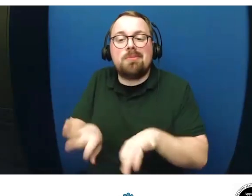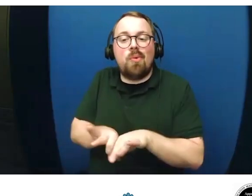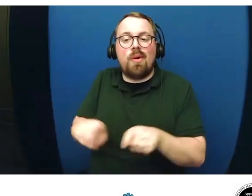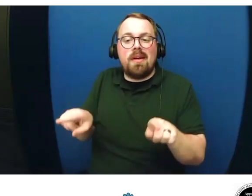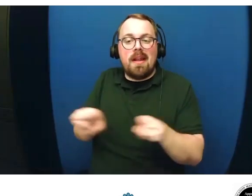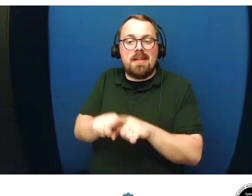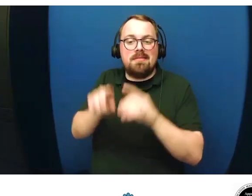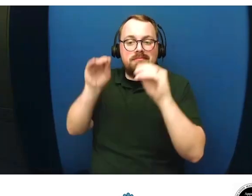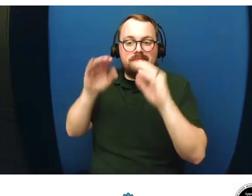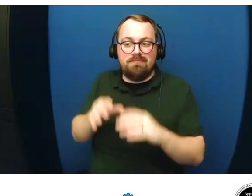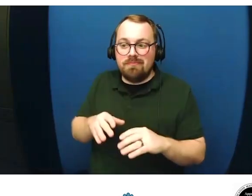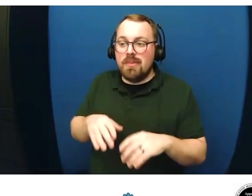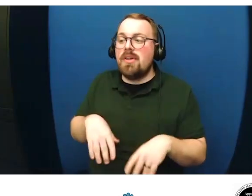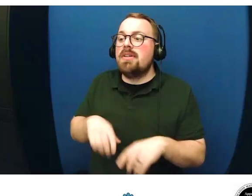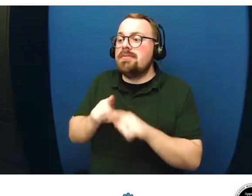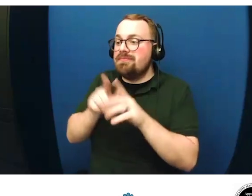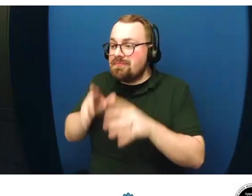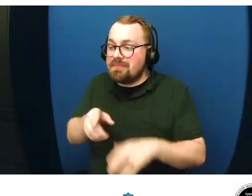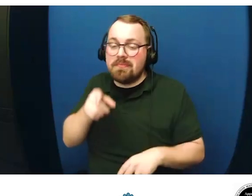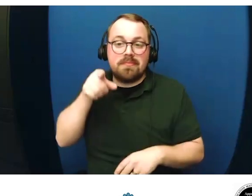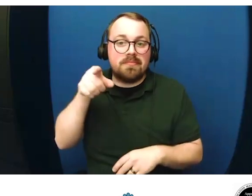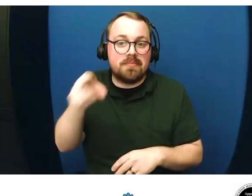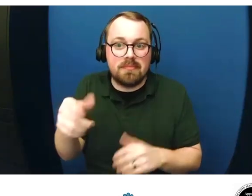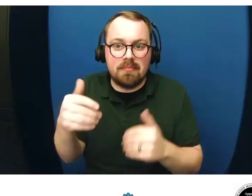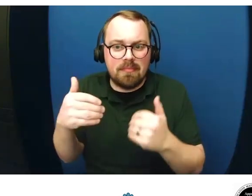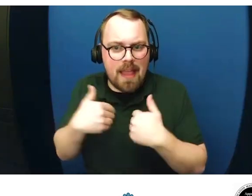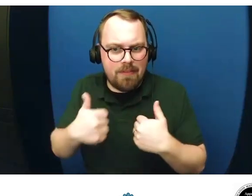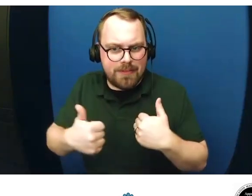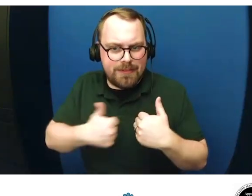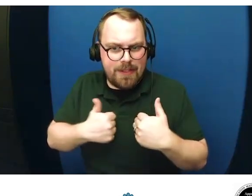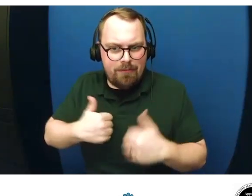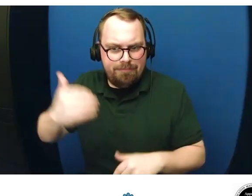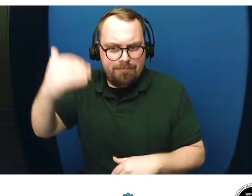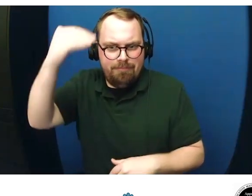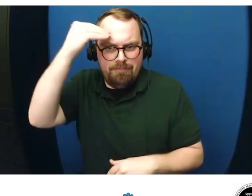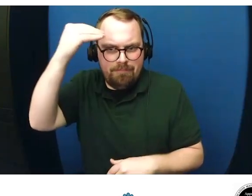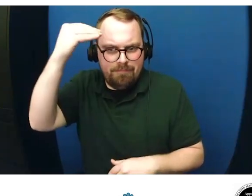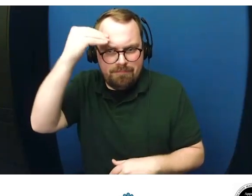have that, like, self-awareness and self... self-worth.